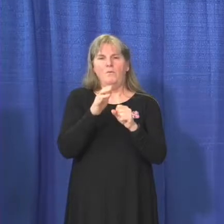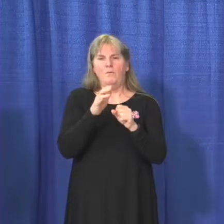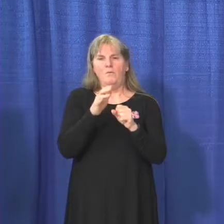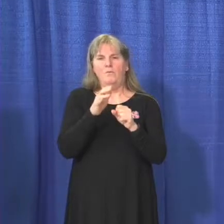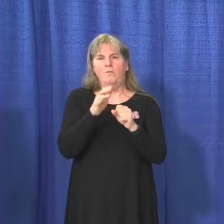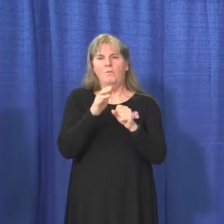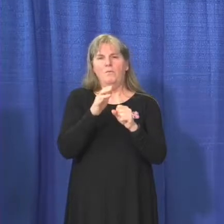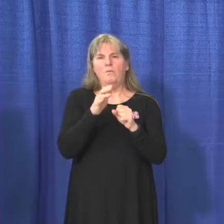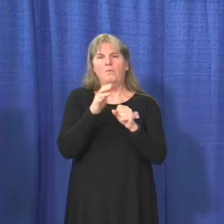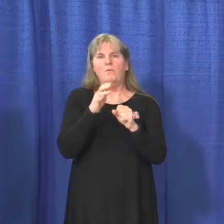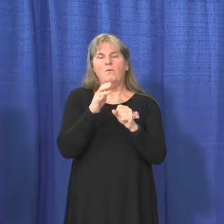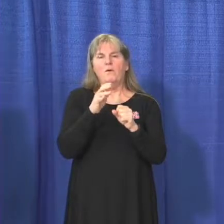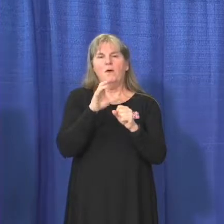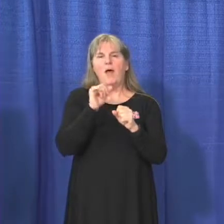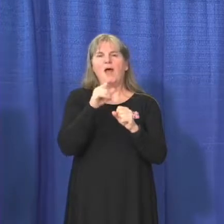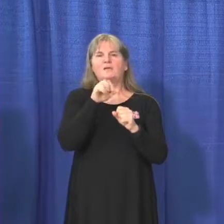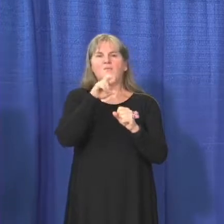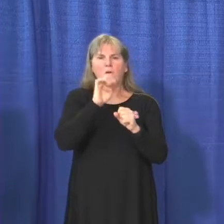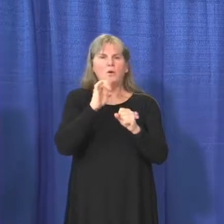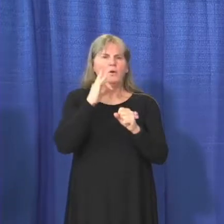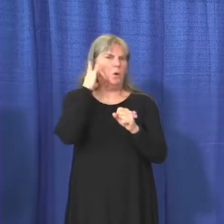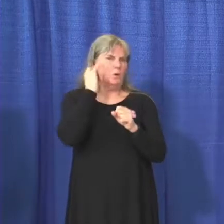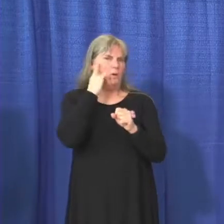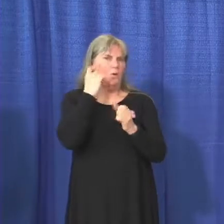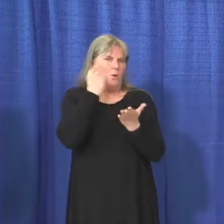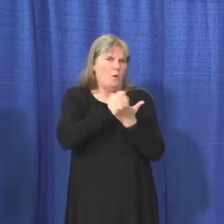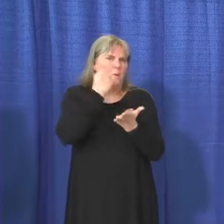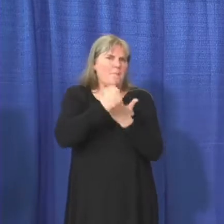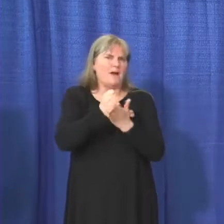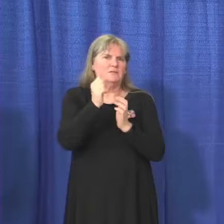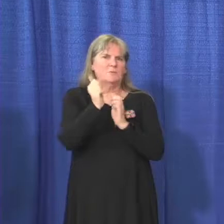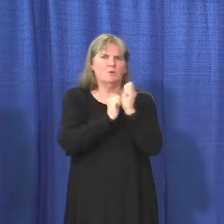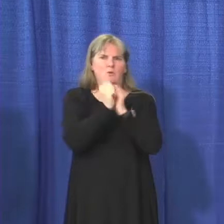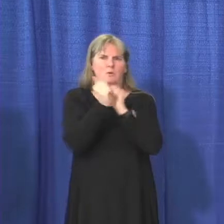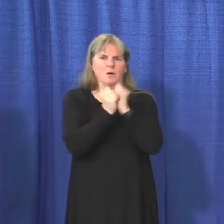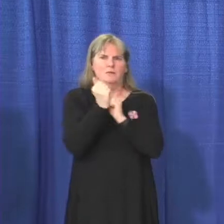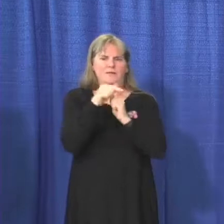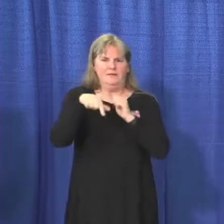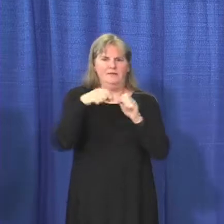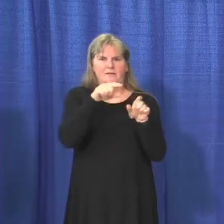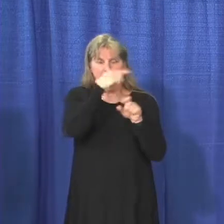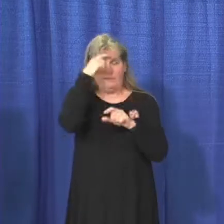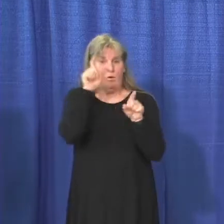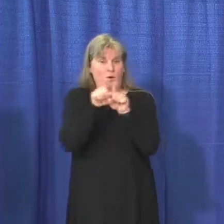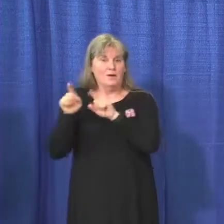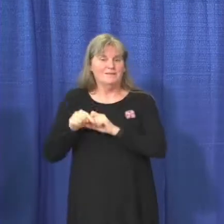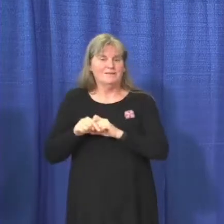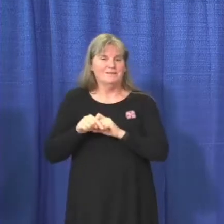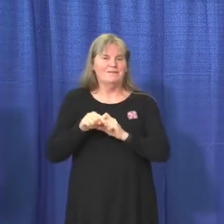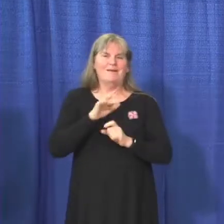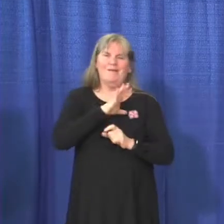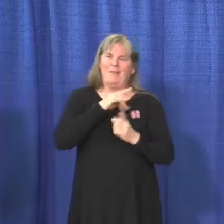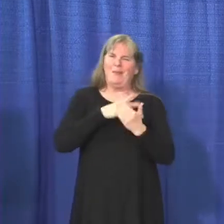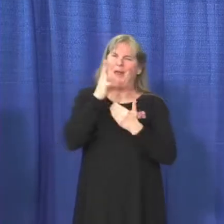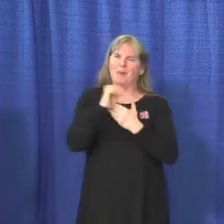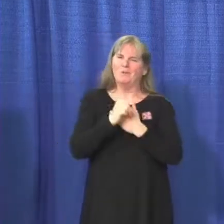passport contest this summer. This beloved program is open to Yukon and will encourage us to